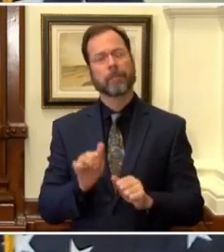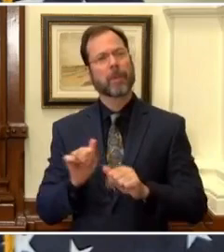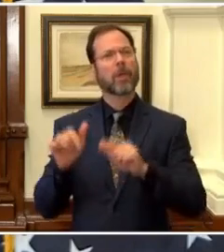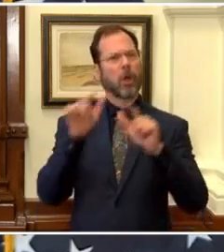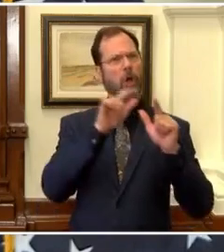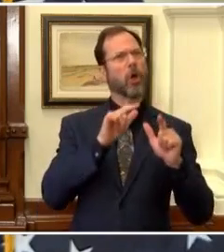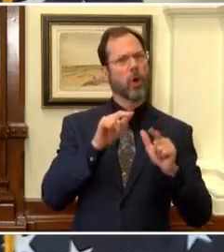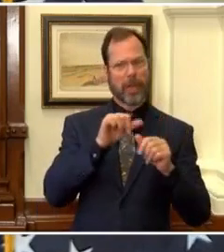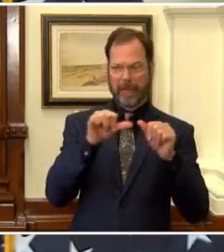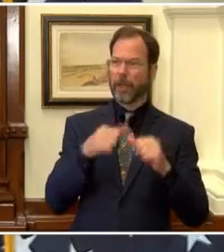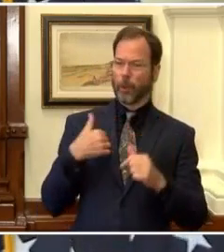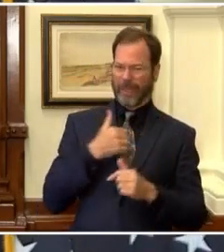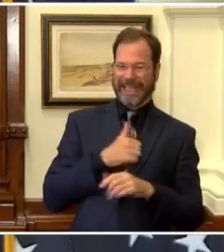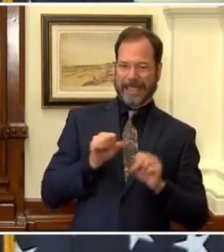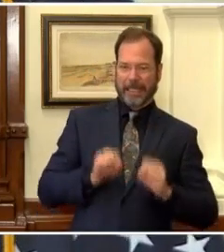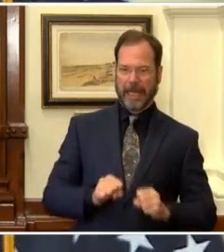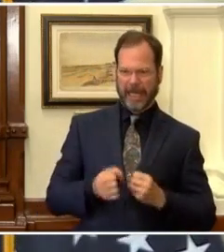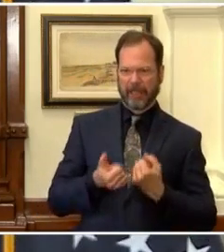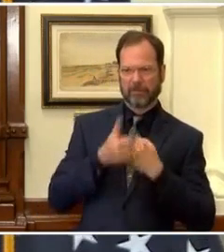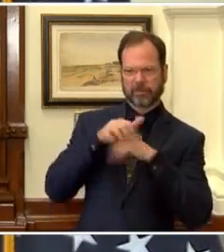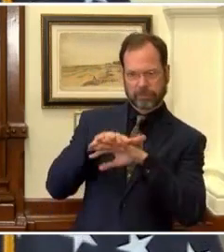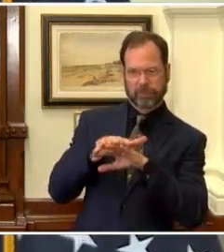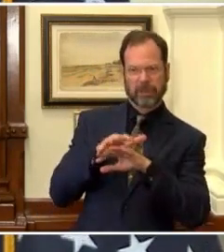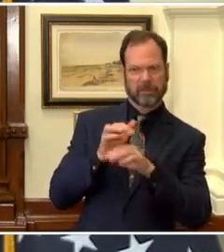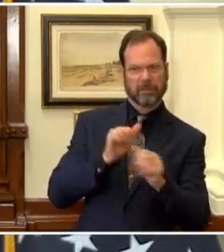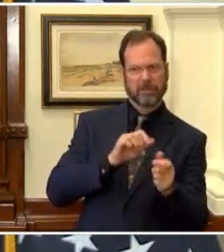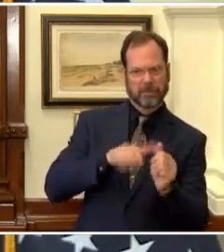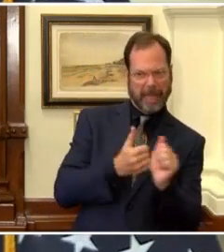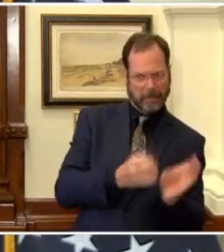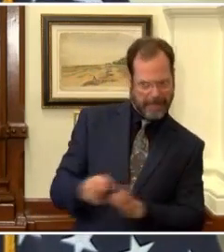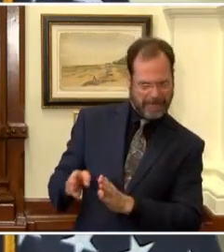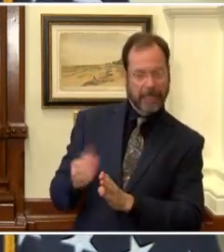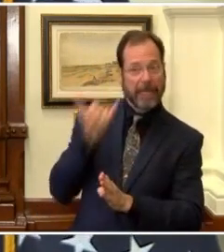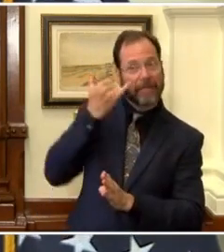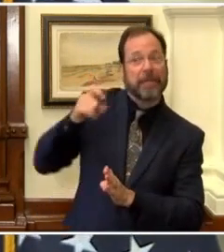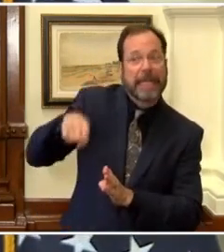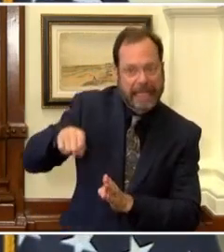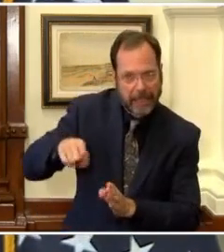DRIVING THE PARTICULAR TYPE OF PATIENT, BUT ALL OF THE AREAS